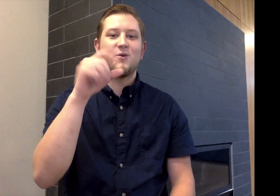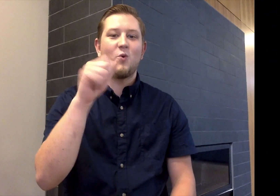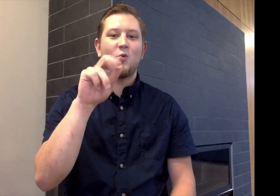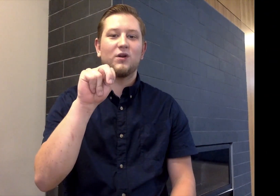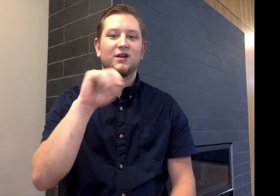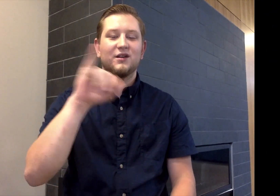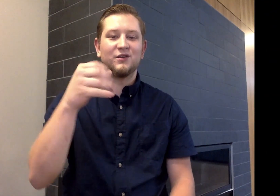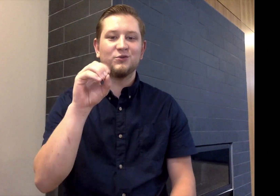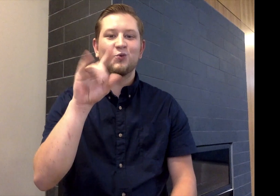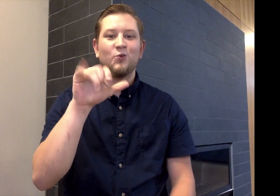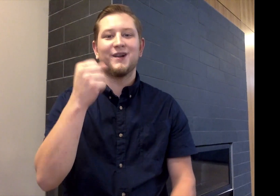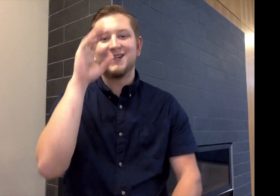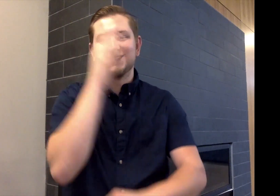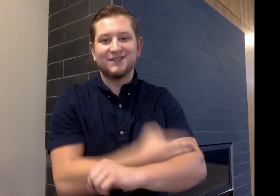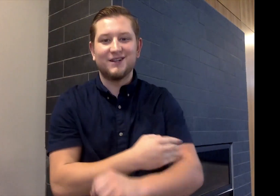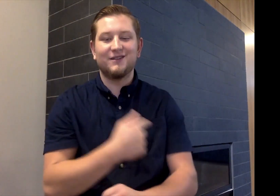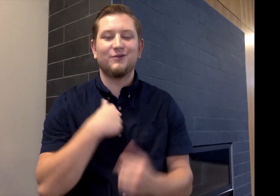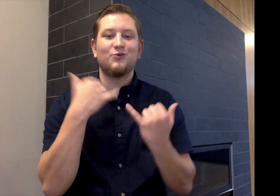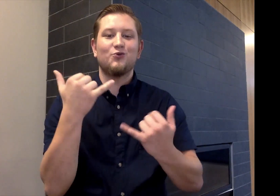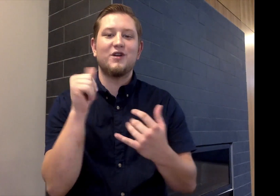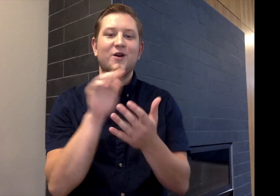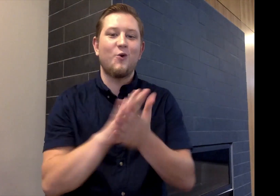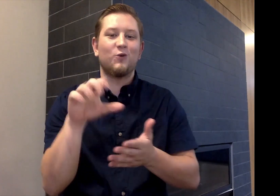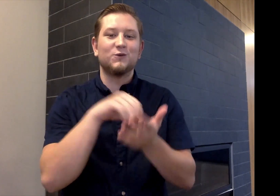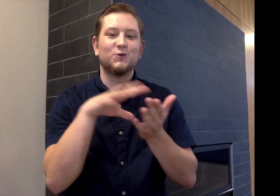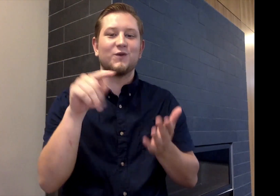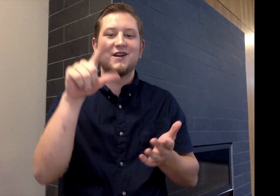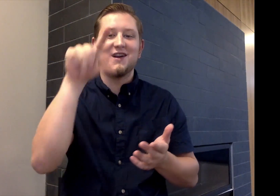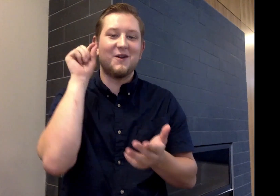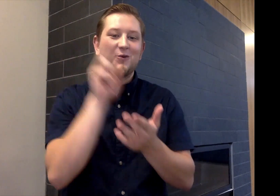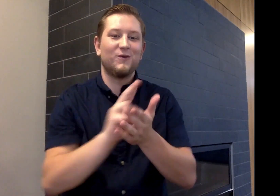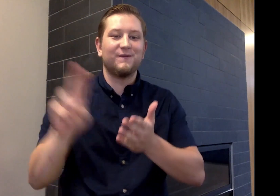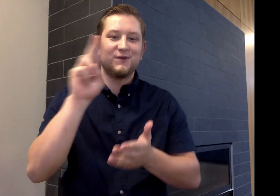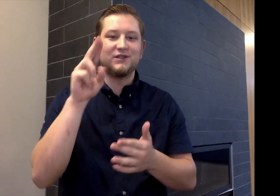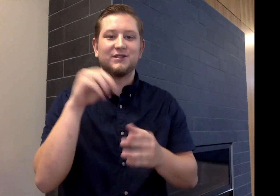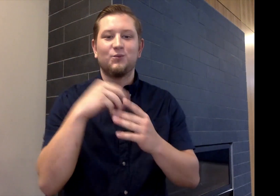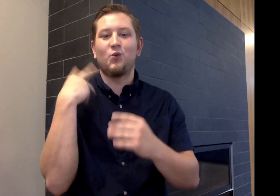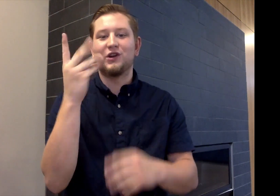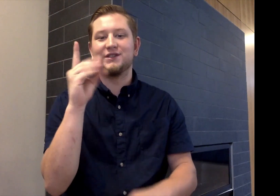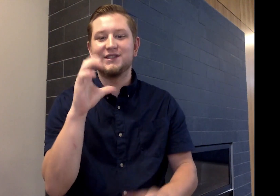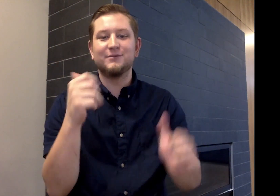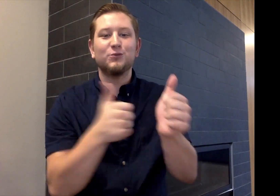Hello everyone, I'm Logan, Jody's son, and I'm currently a student at Gallaudet University